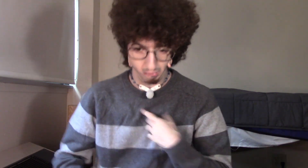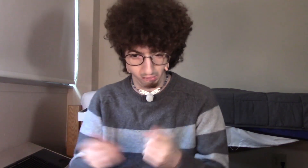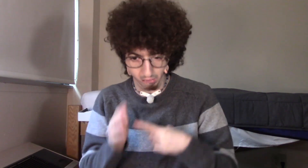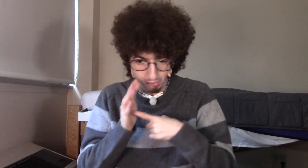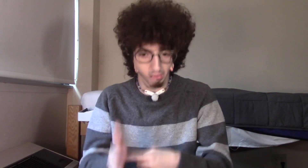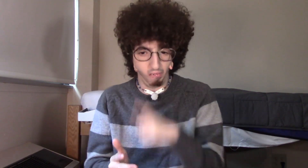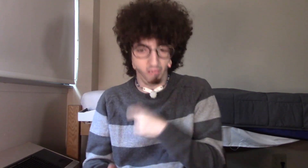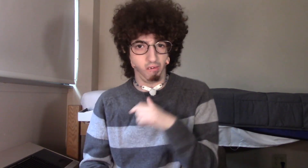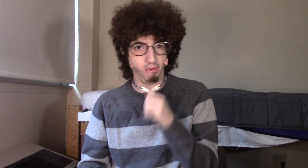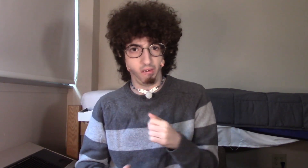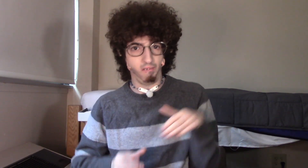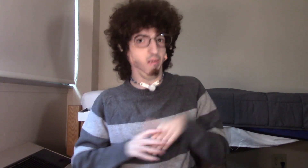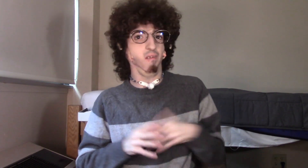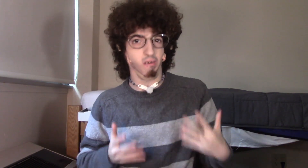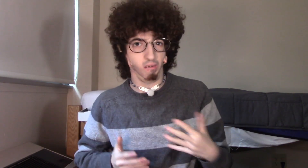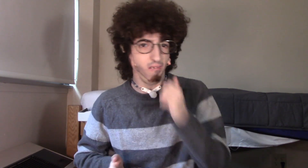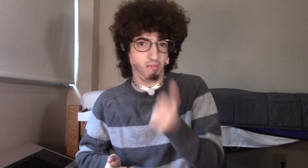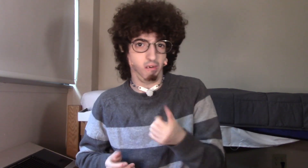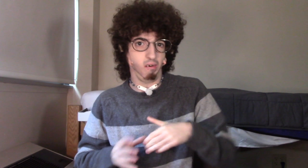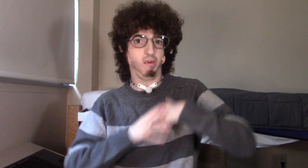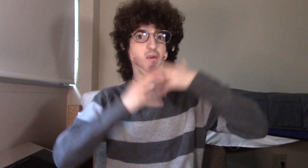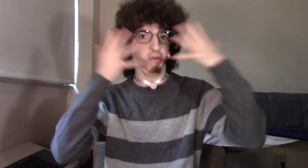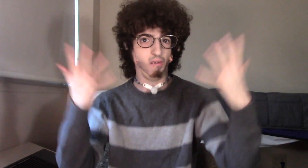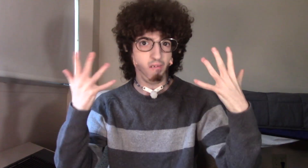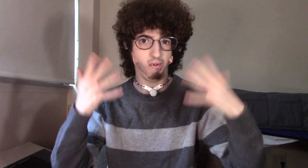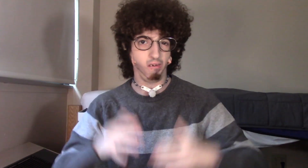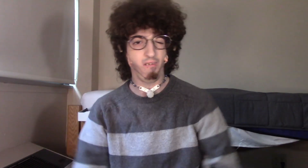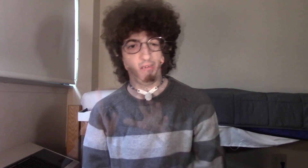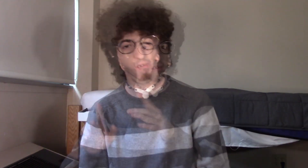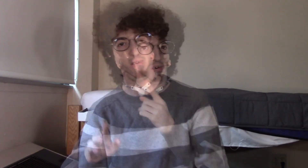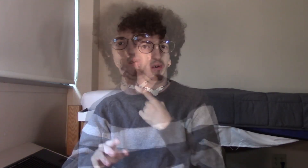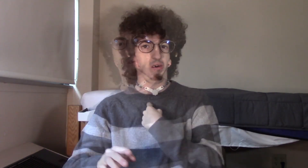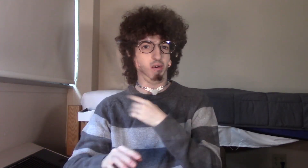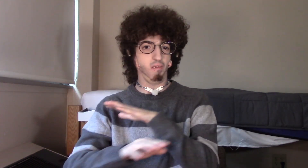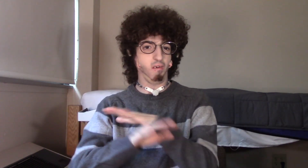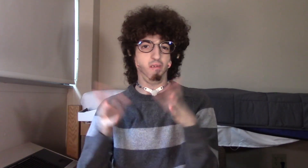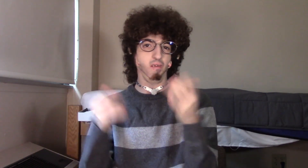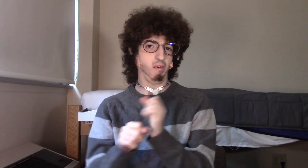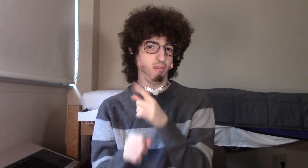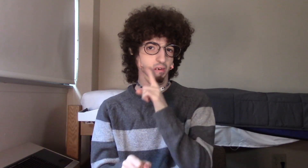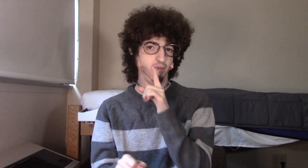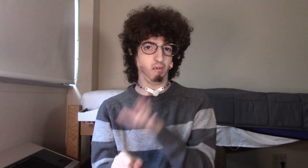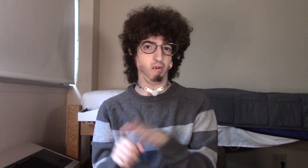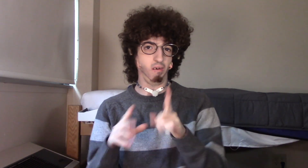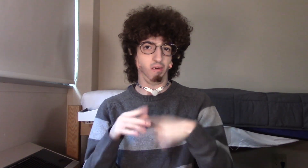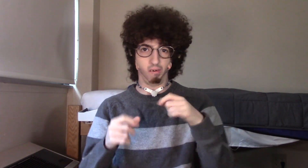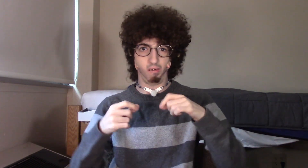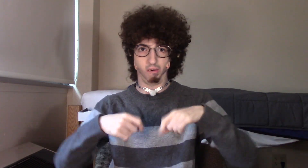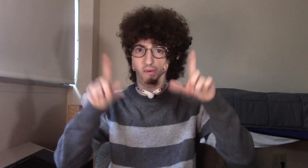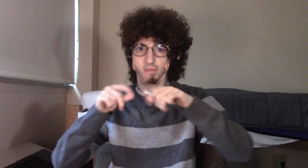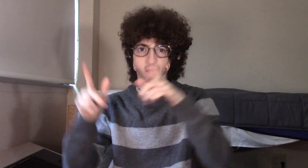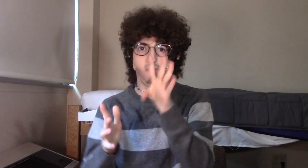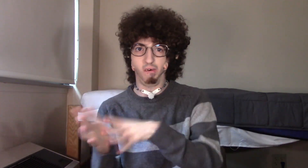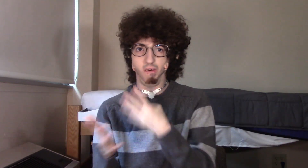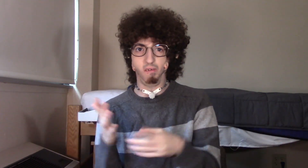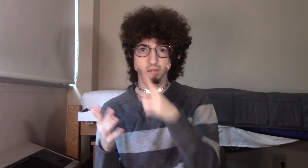I want to show who I am inside not outside I don't want to make any promises about a posting schedule